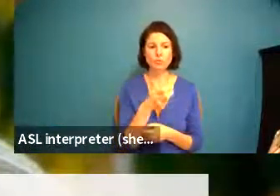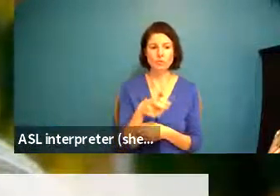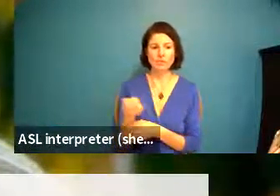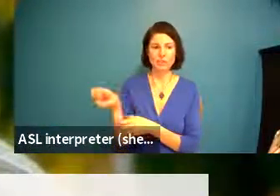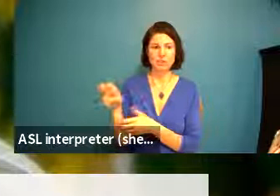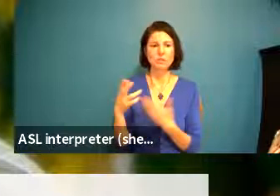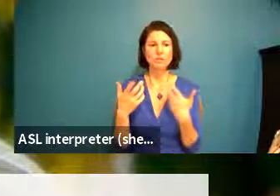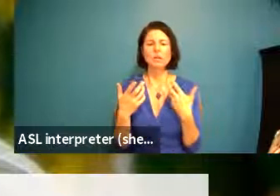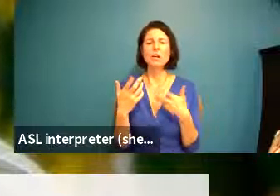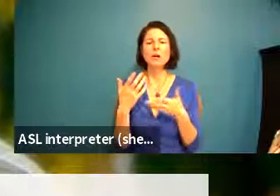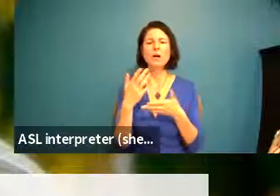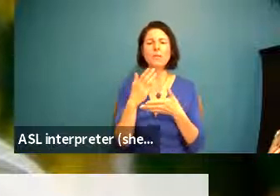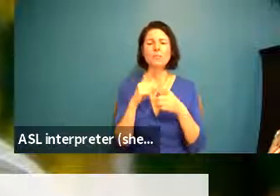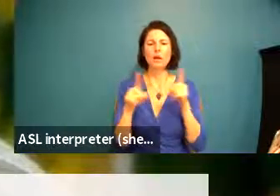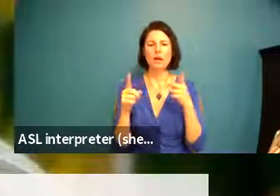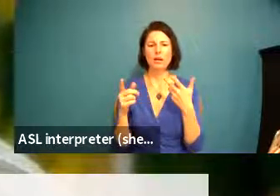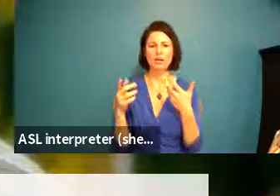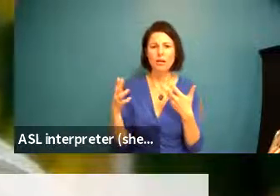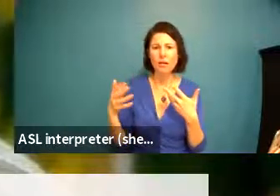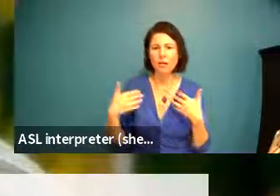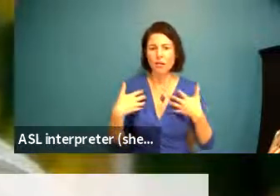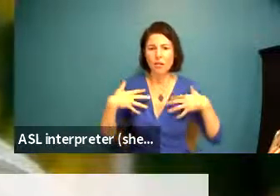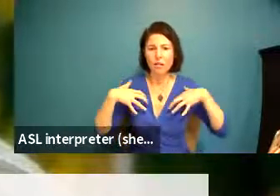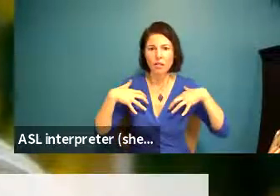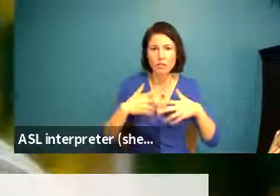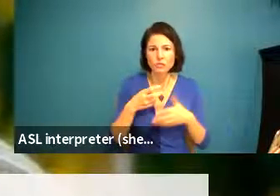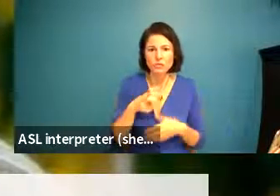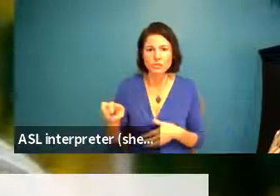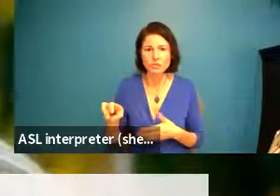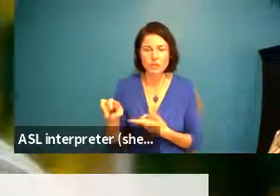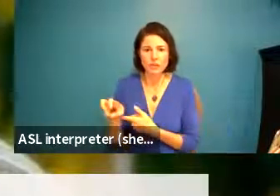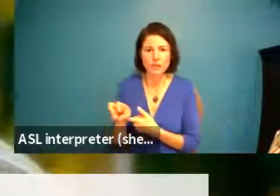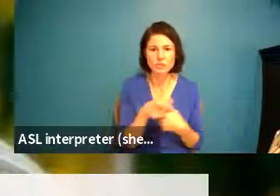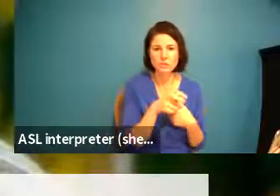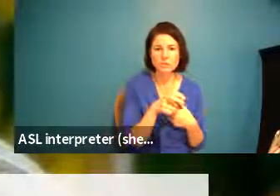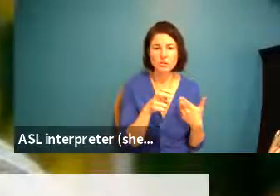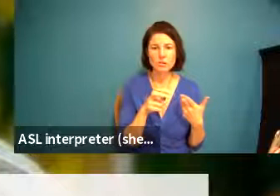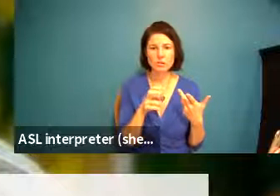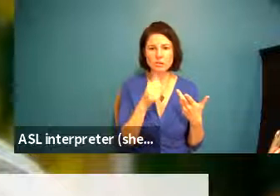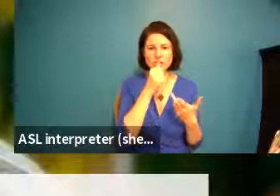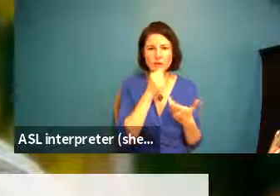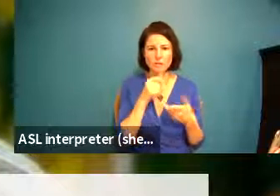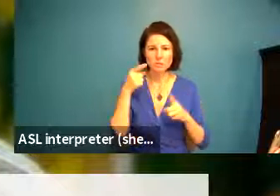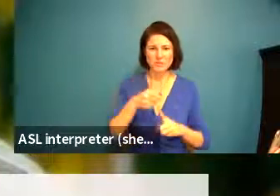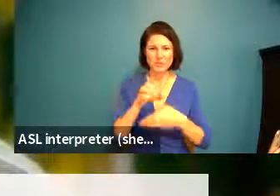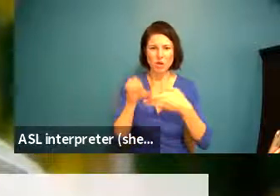suffer any serious consequences as a result of transitioning, and de-transitioning. A lot of people they just they de-transition